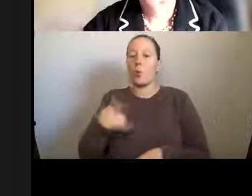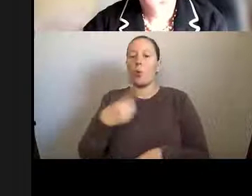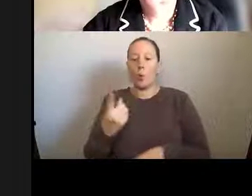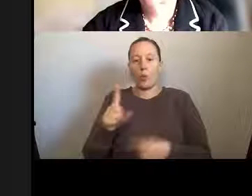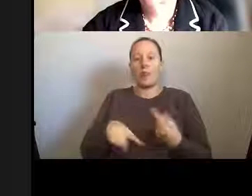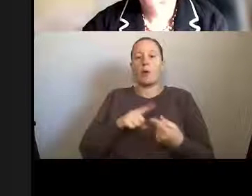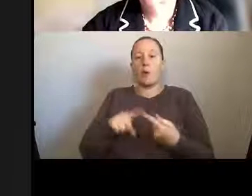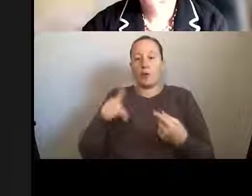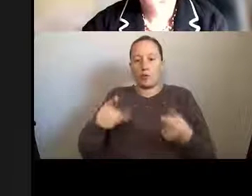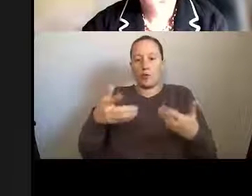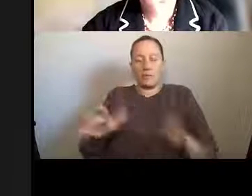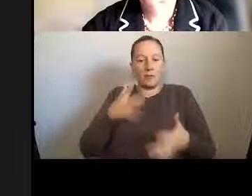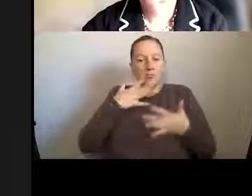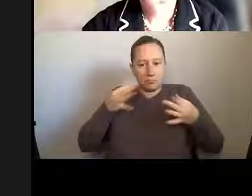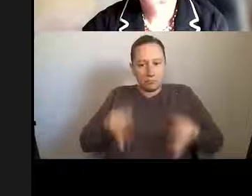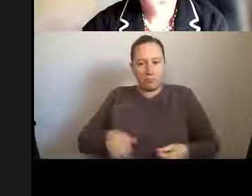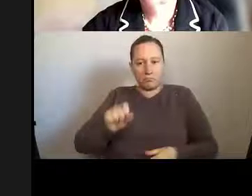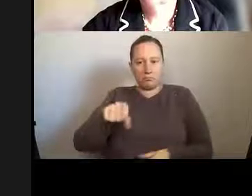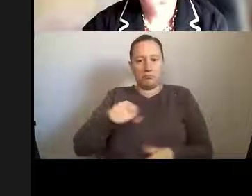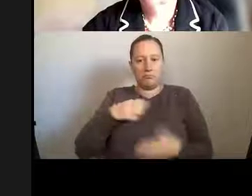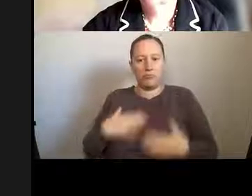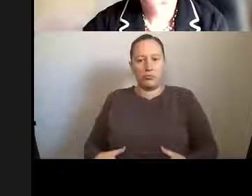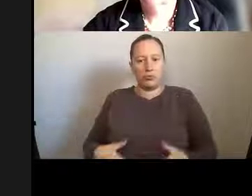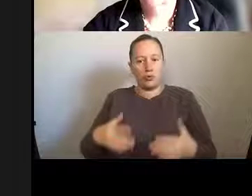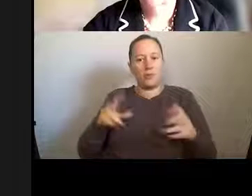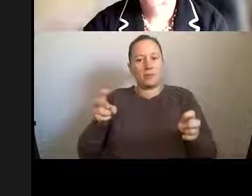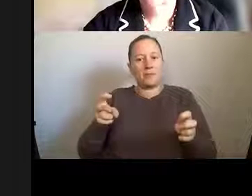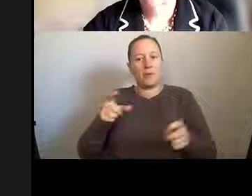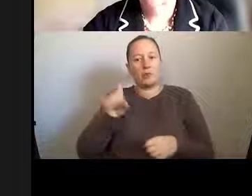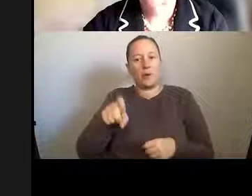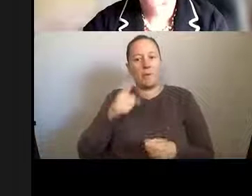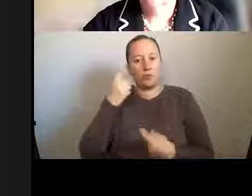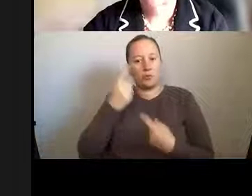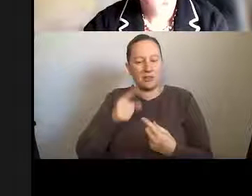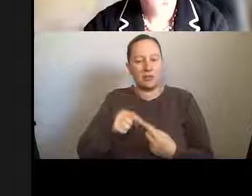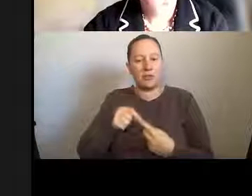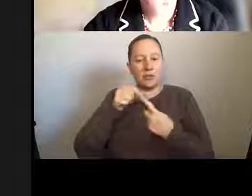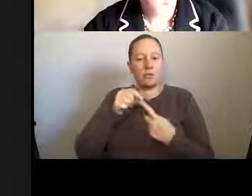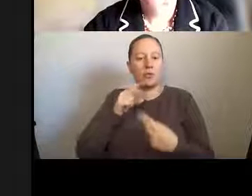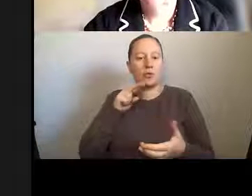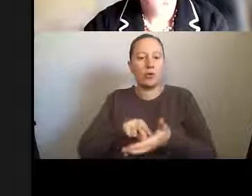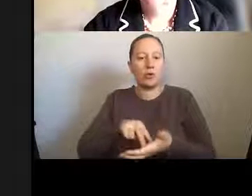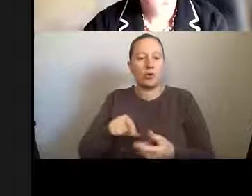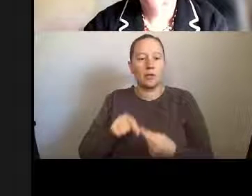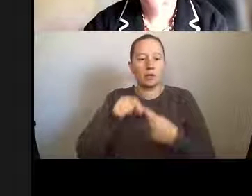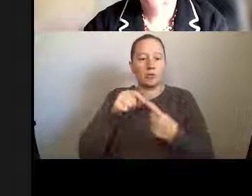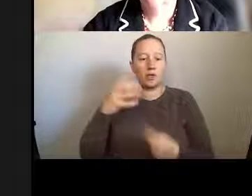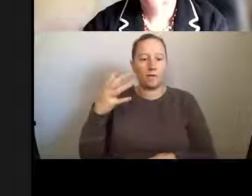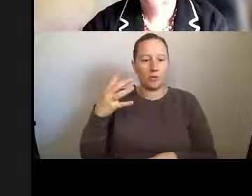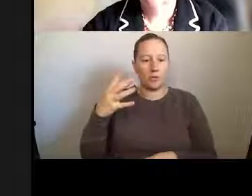it is human subjects research, now you consider exemptions. And you look at exemption four. Exemption four, especially for this purpose.